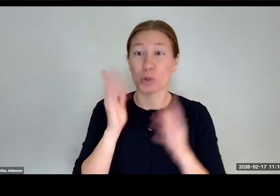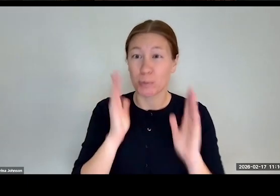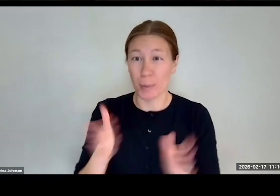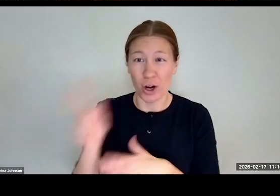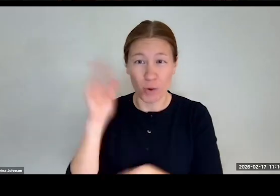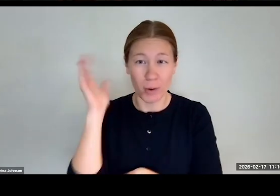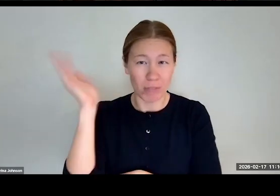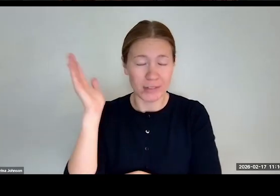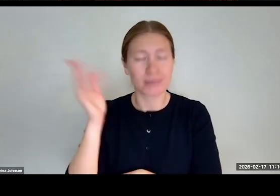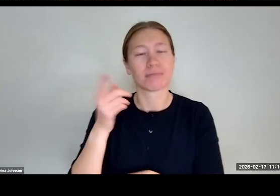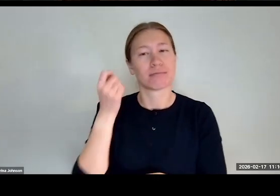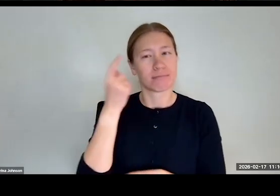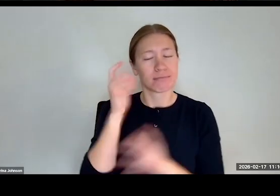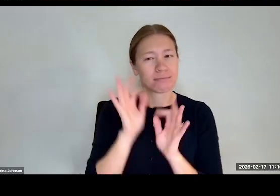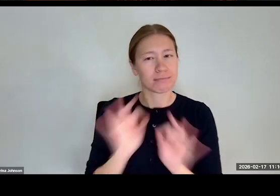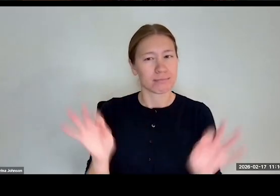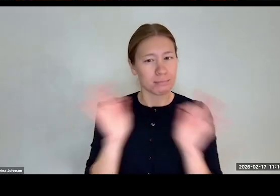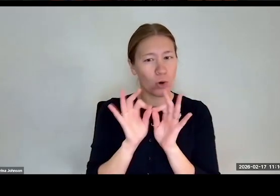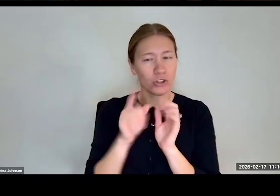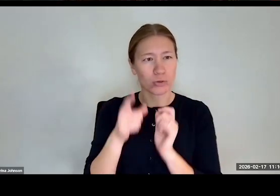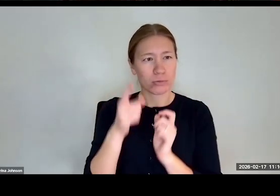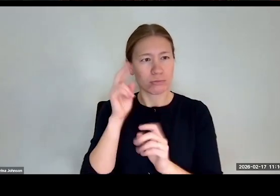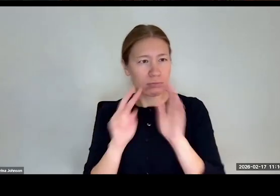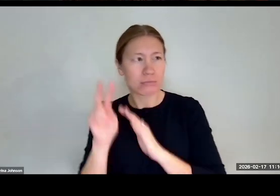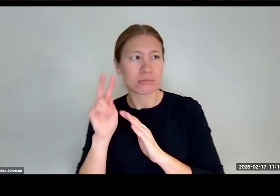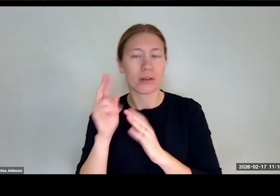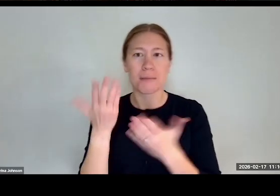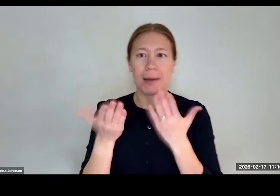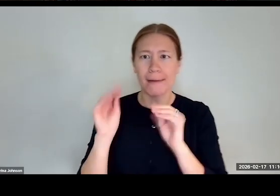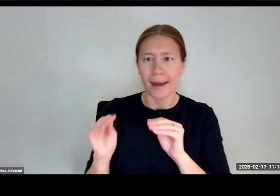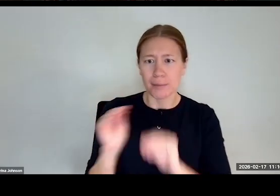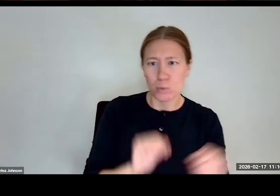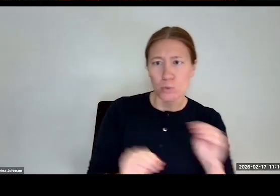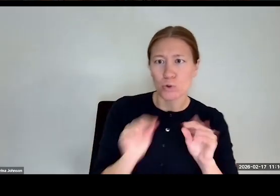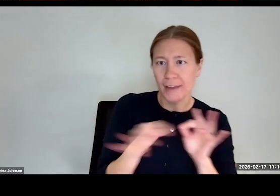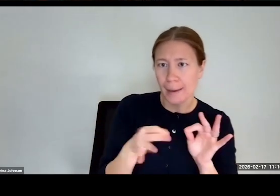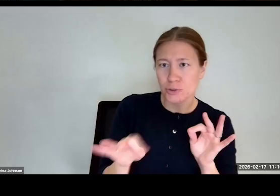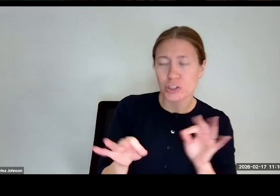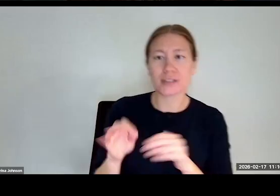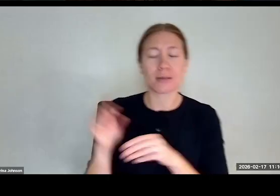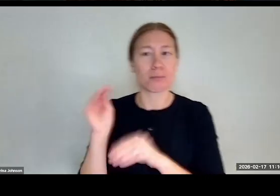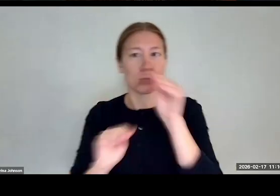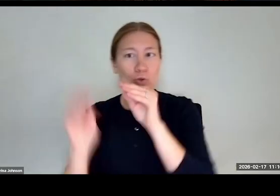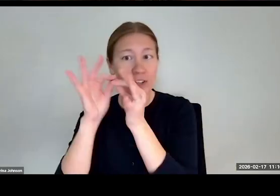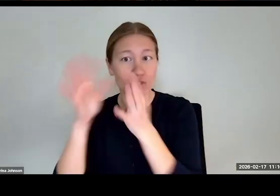it's important to understand whether or not people can move the captioning and the interpretation window around like you can in zoom